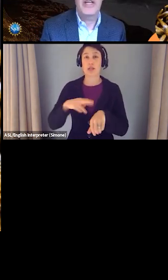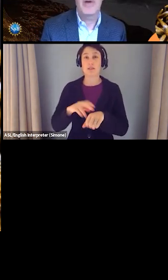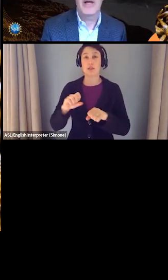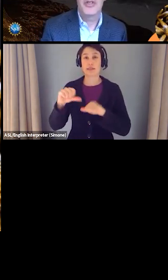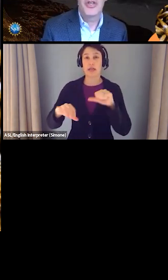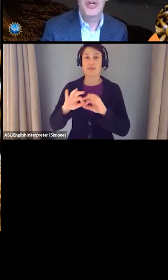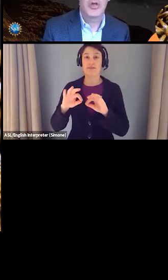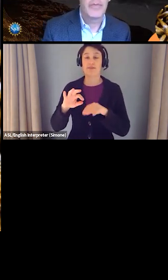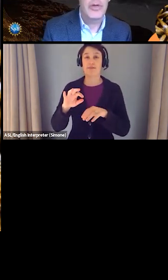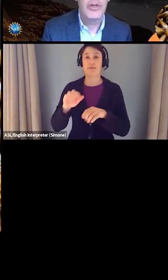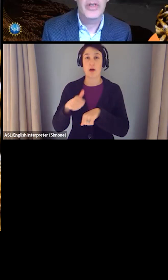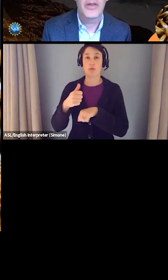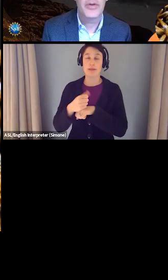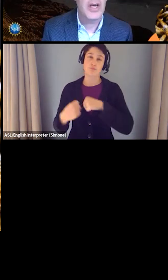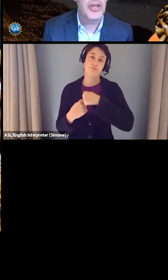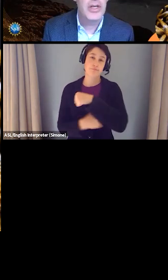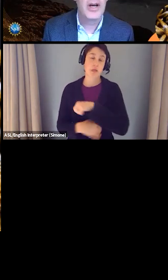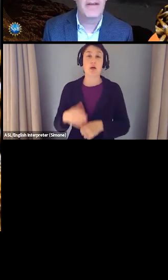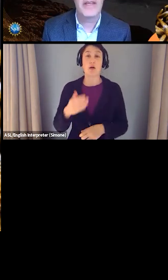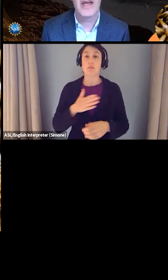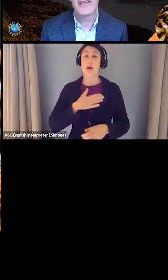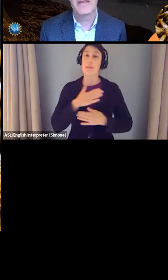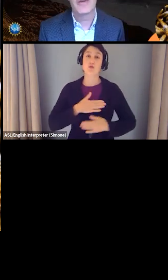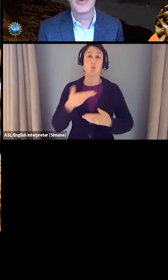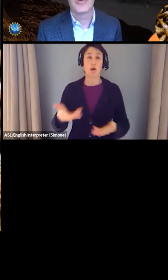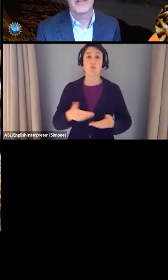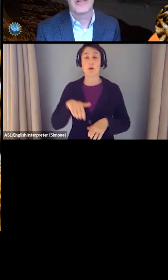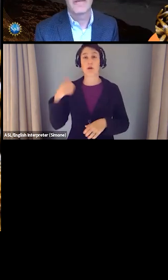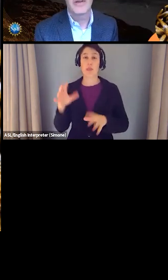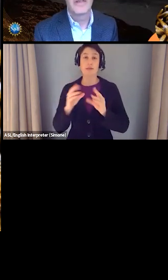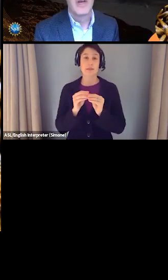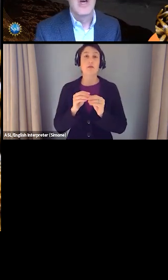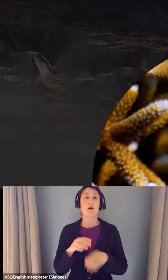And it's my pleasure to welcome you to another session of the NSF Virtual Grants Conference.